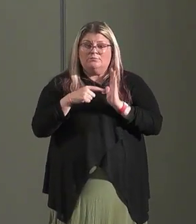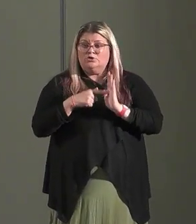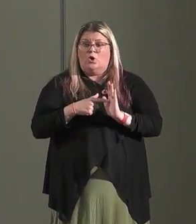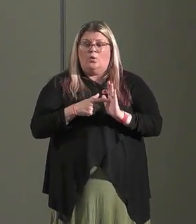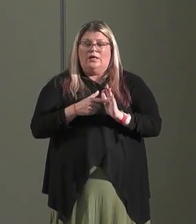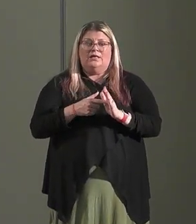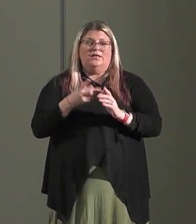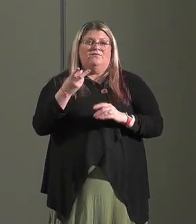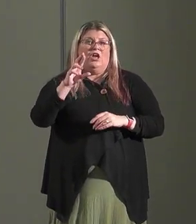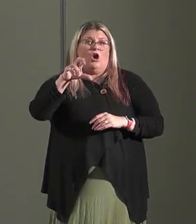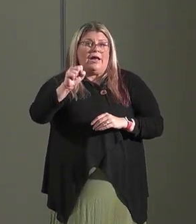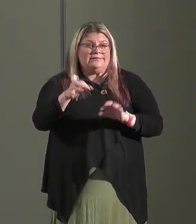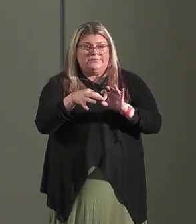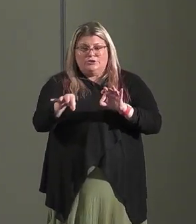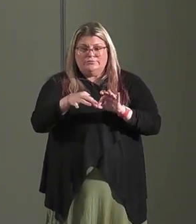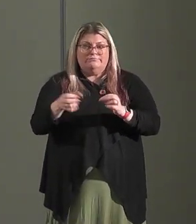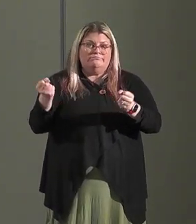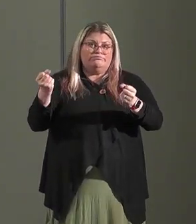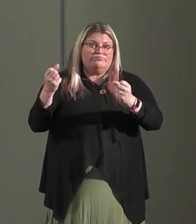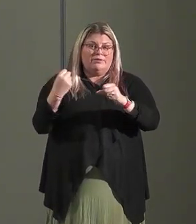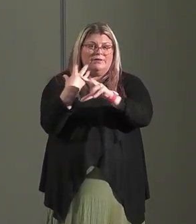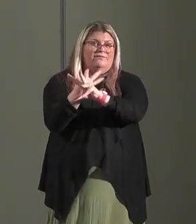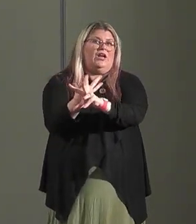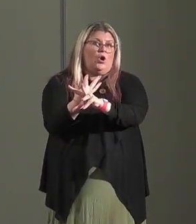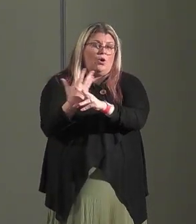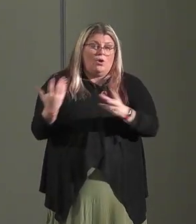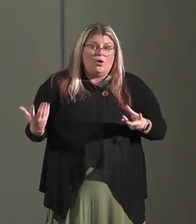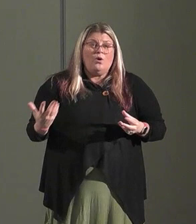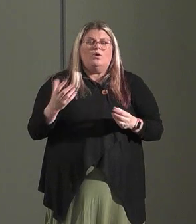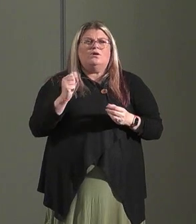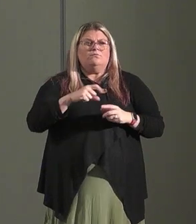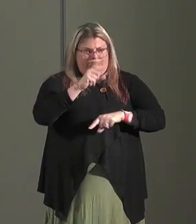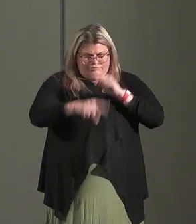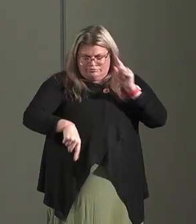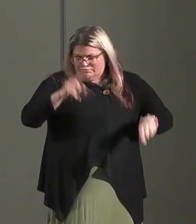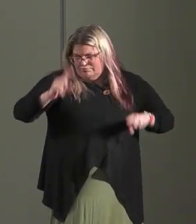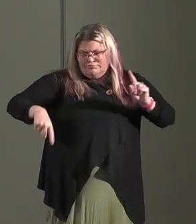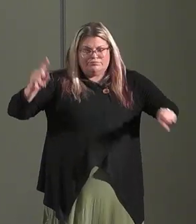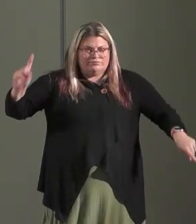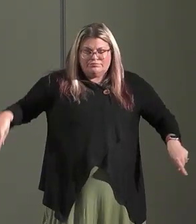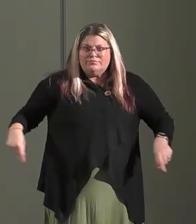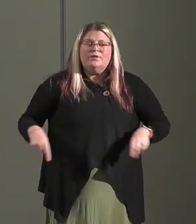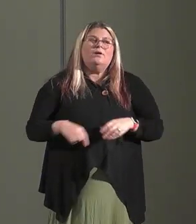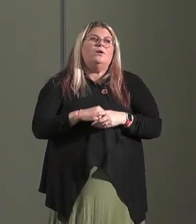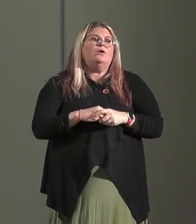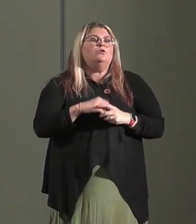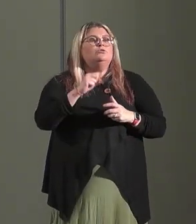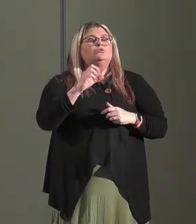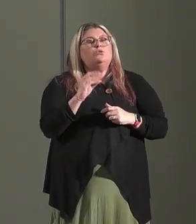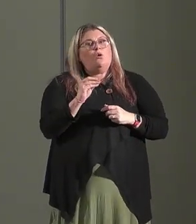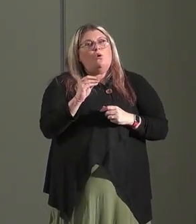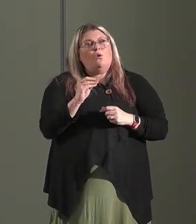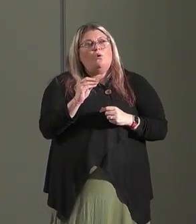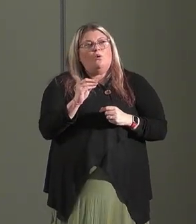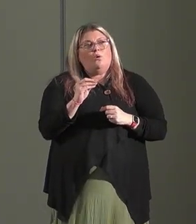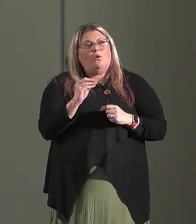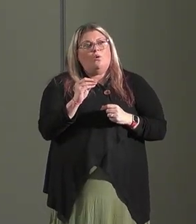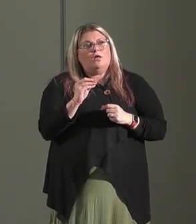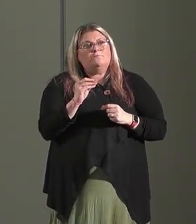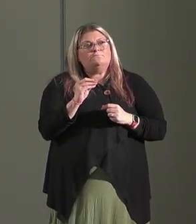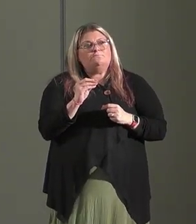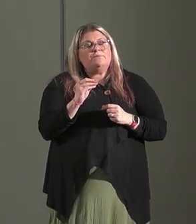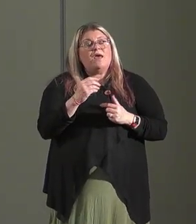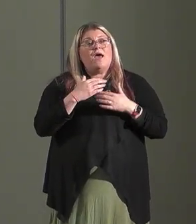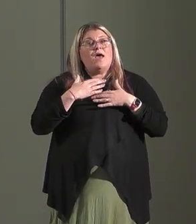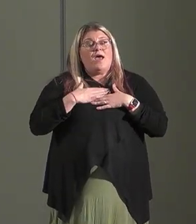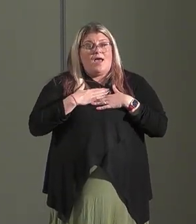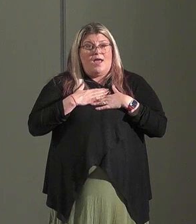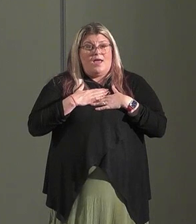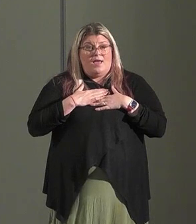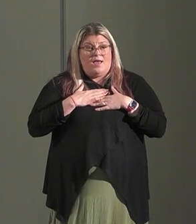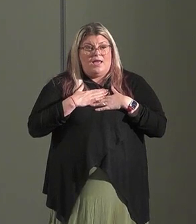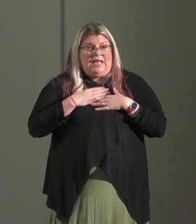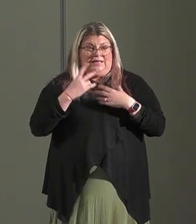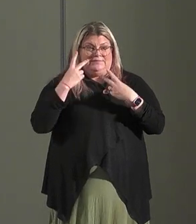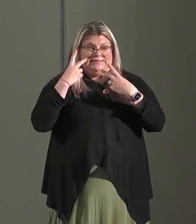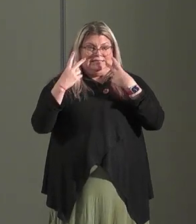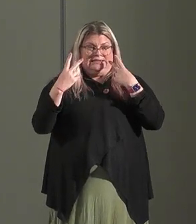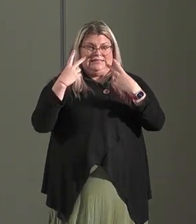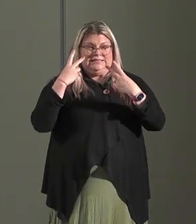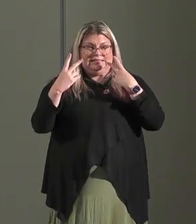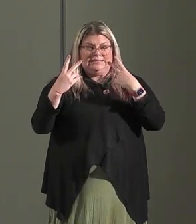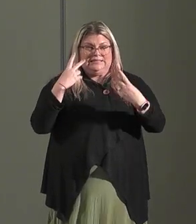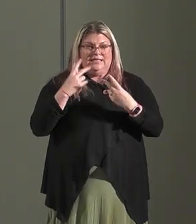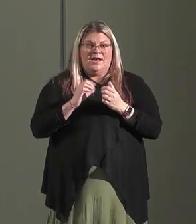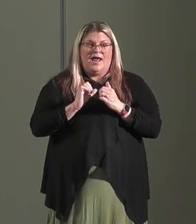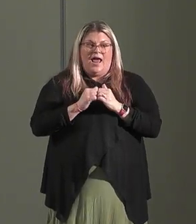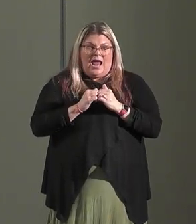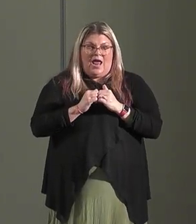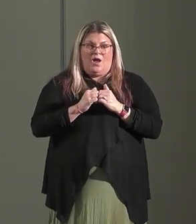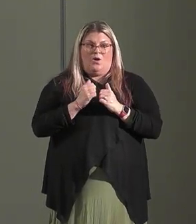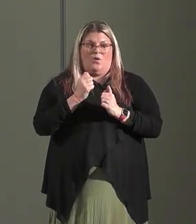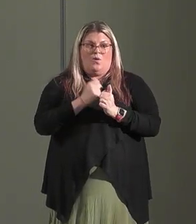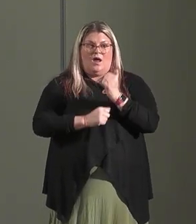relay services in sign language. It varies. So I have seen how everyone is different.